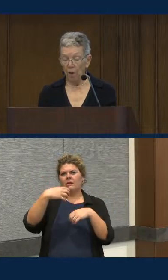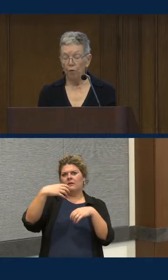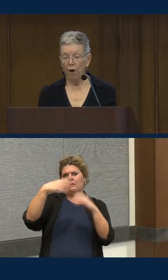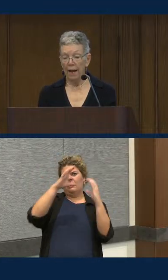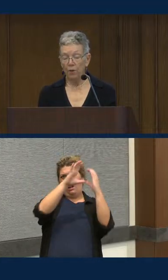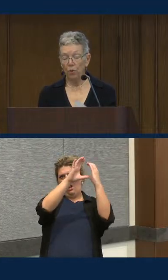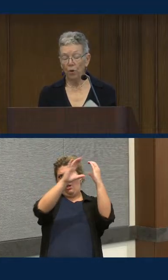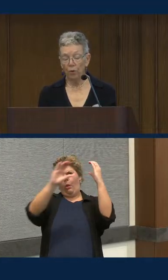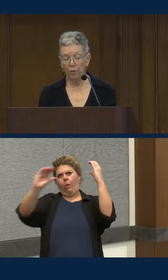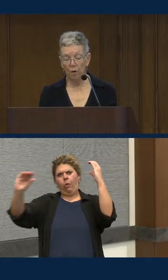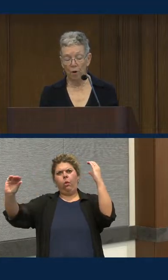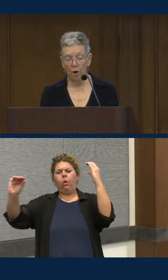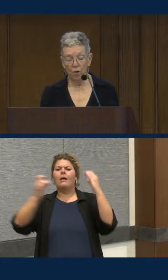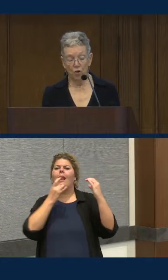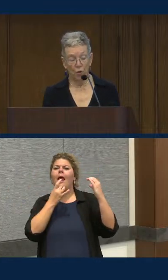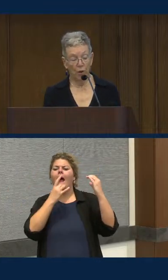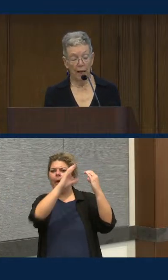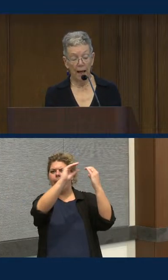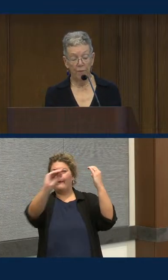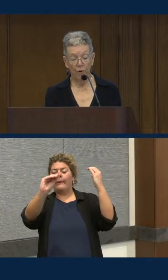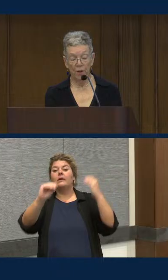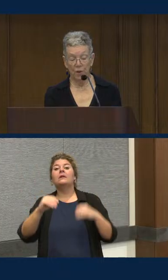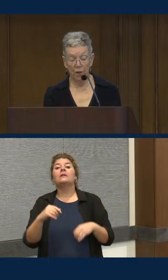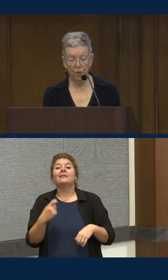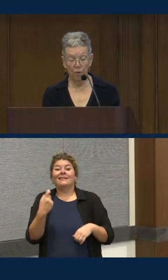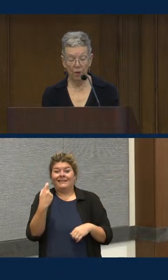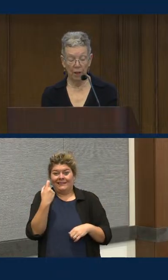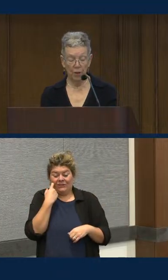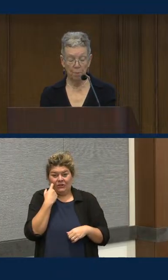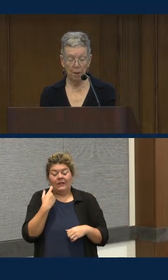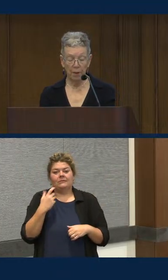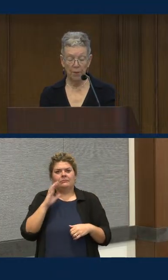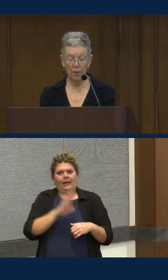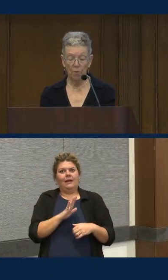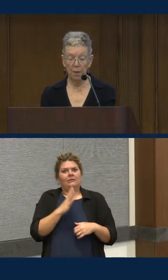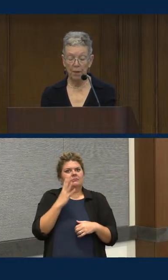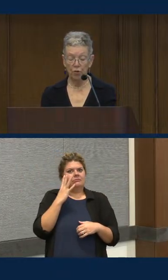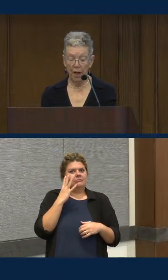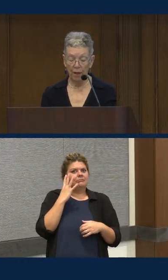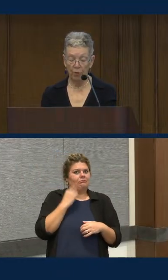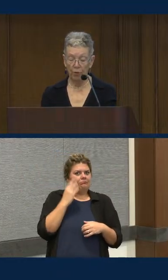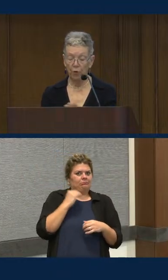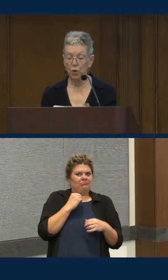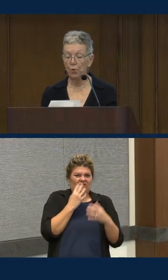shortly after his unnerving experience of being jailed for two days and questioned